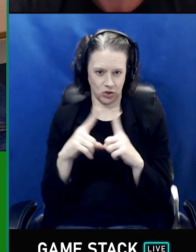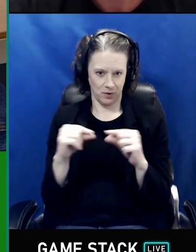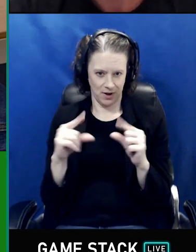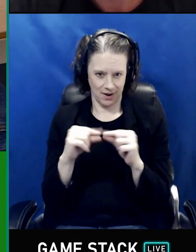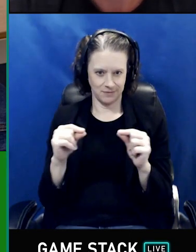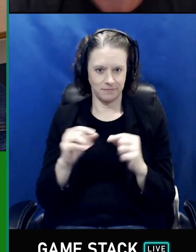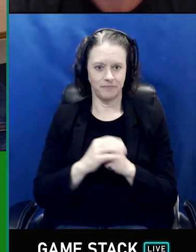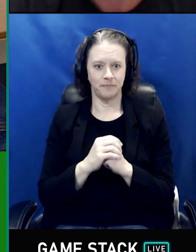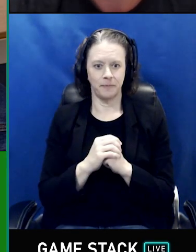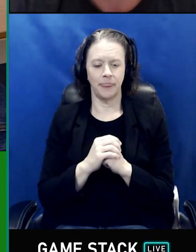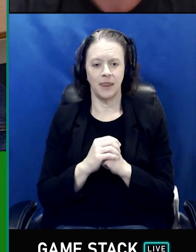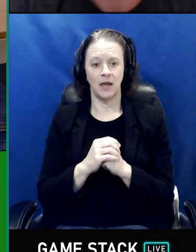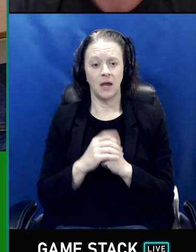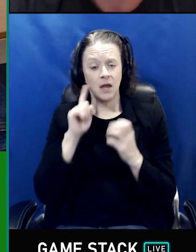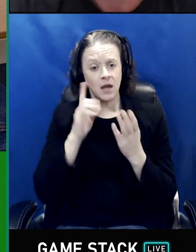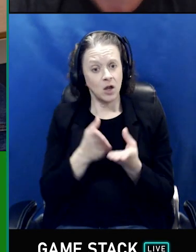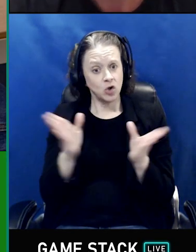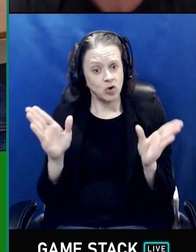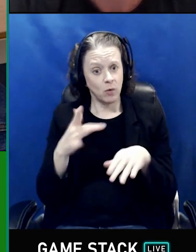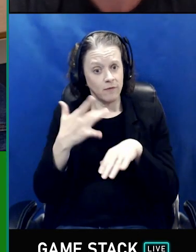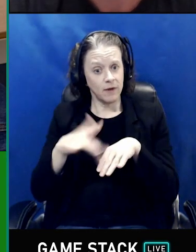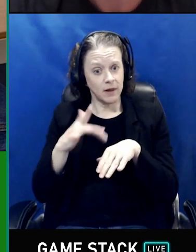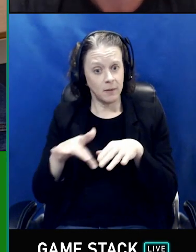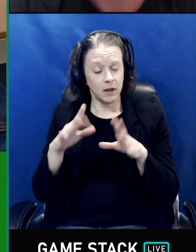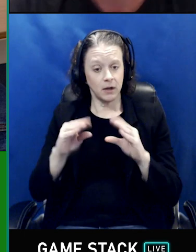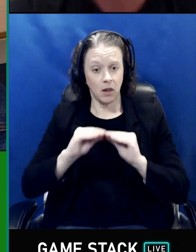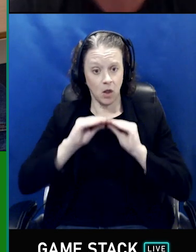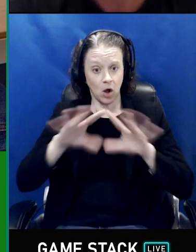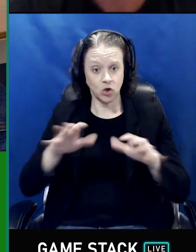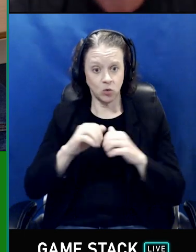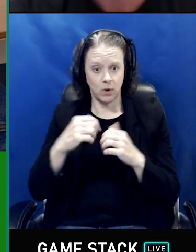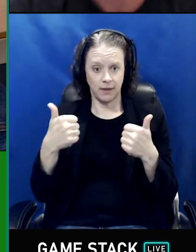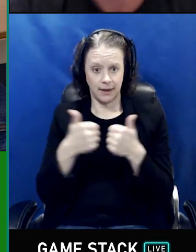In the general availability launch with Game Pass Ultimate in September